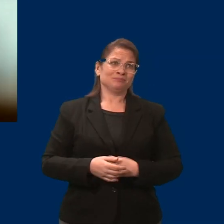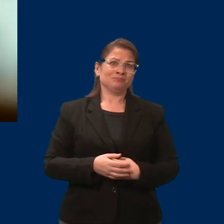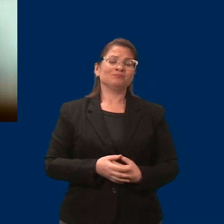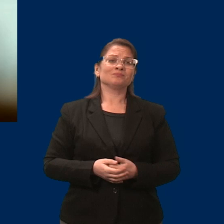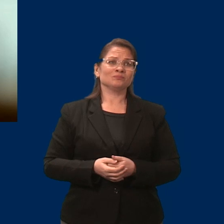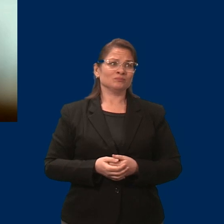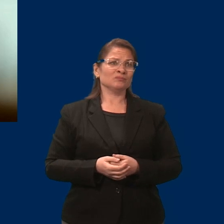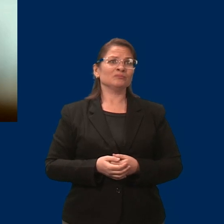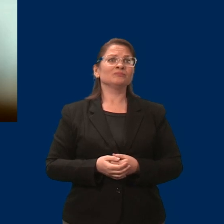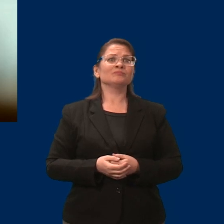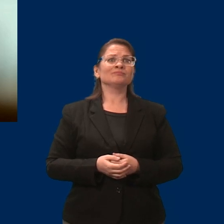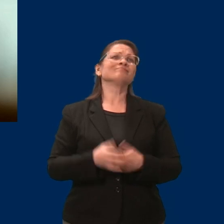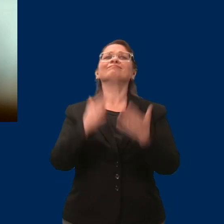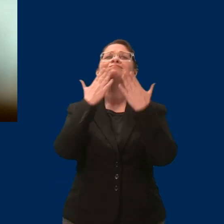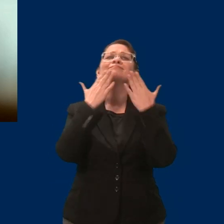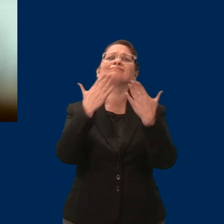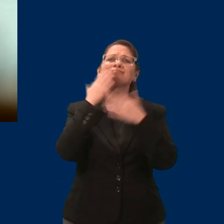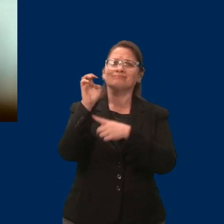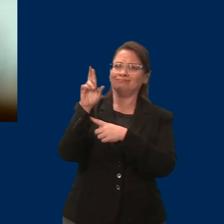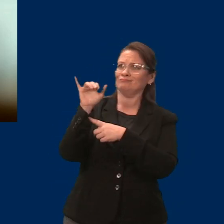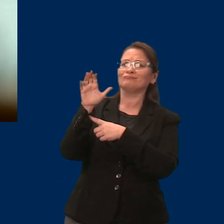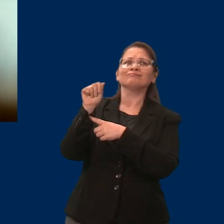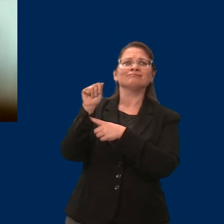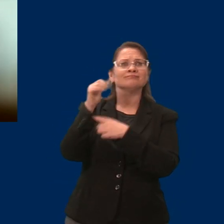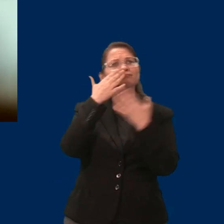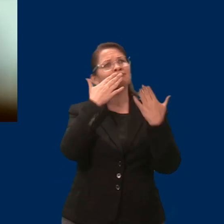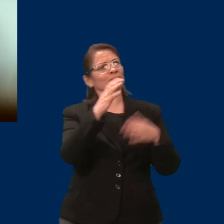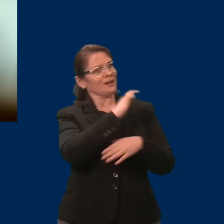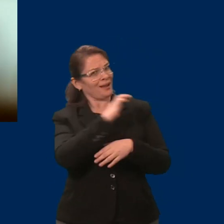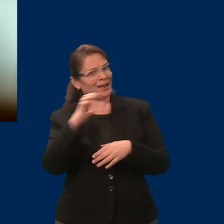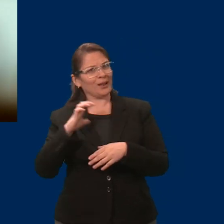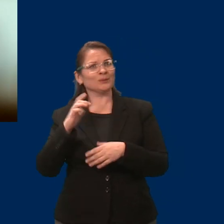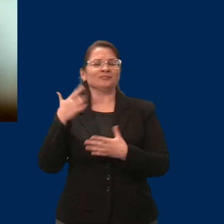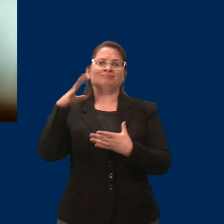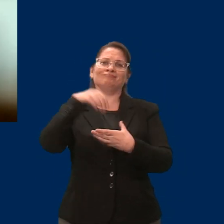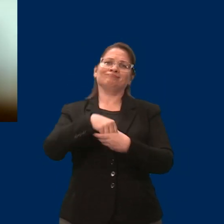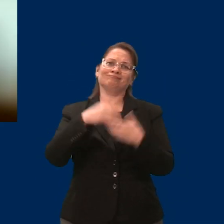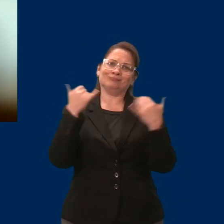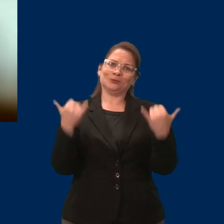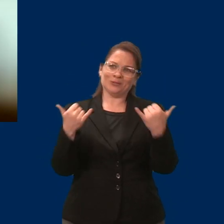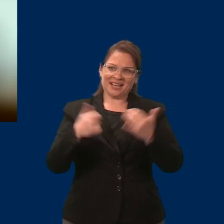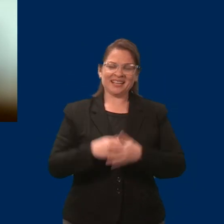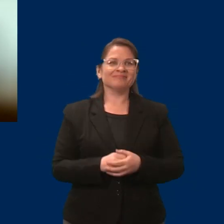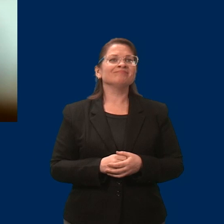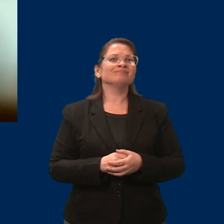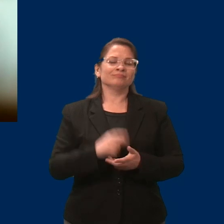Thank you to the council for including me today. I'm Representative Liz Reyer,